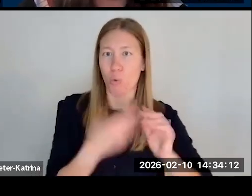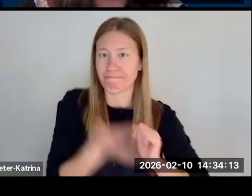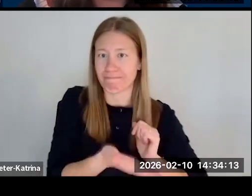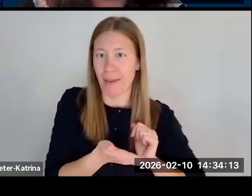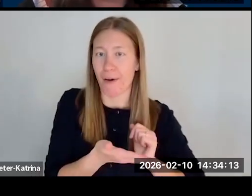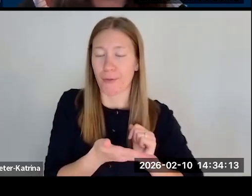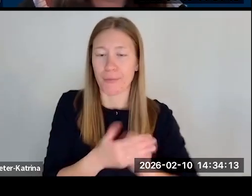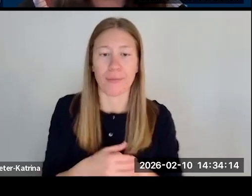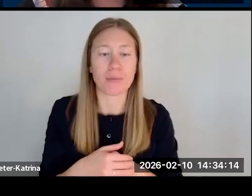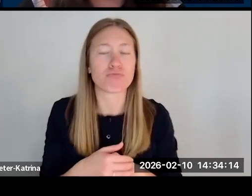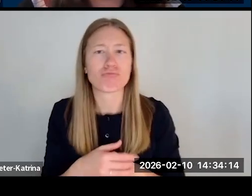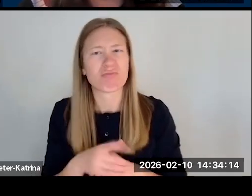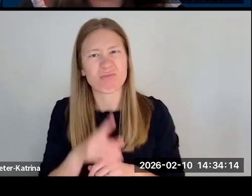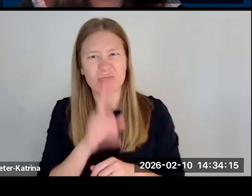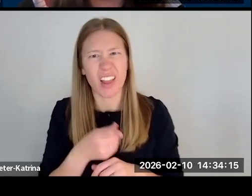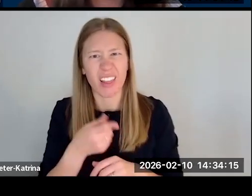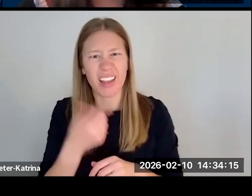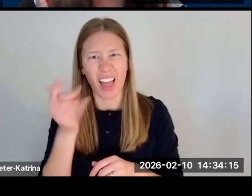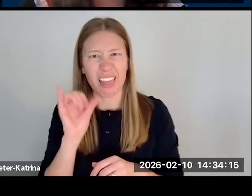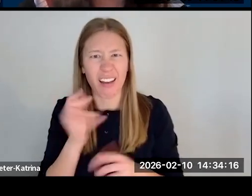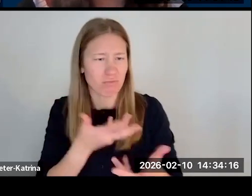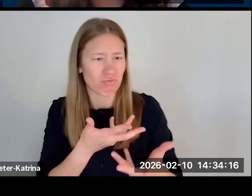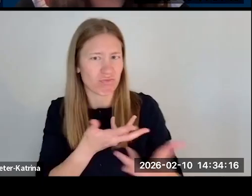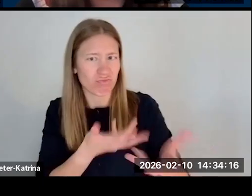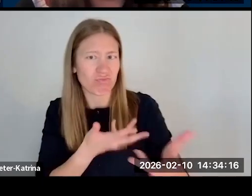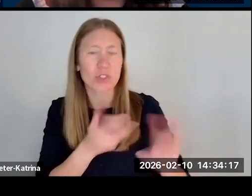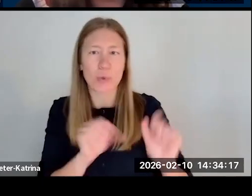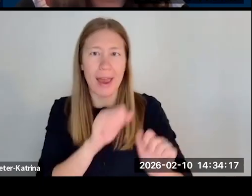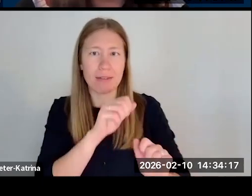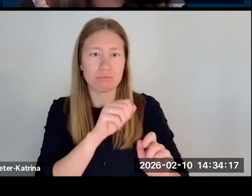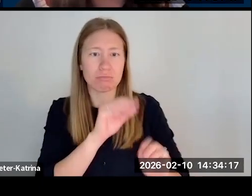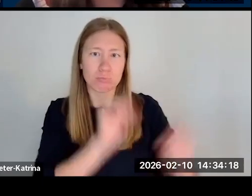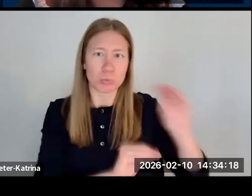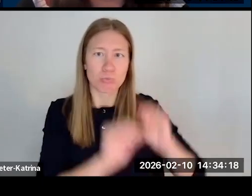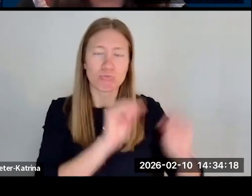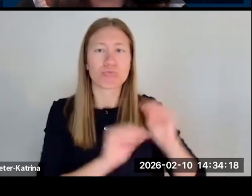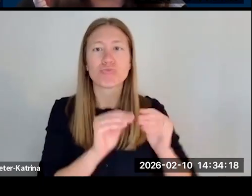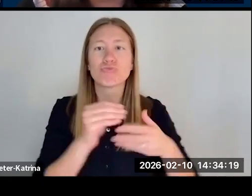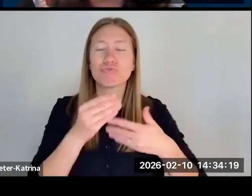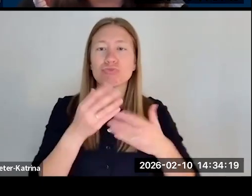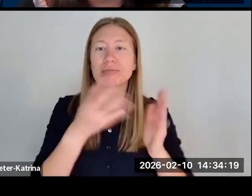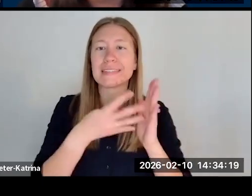as like an interactive table of contents. So we need to add headings to our document.